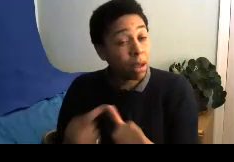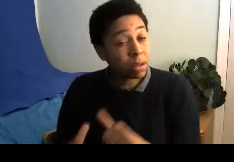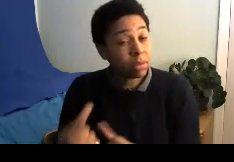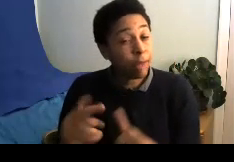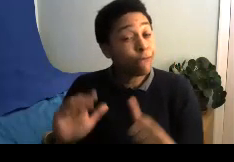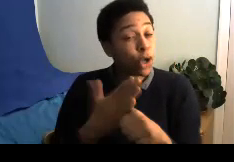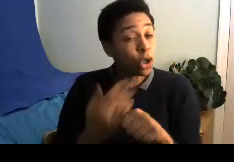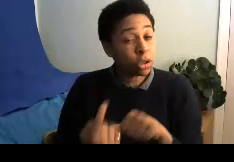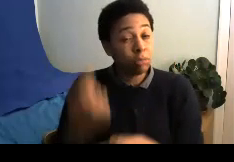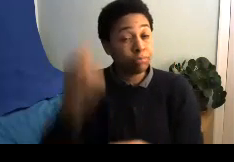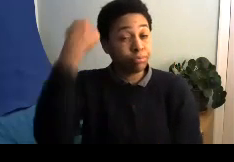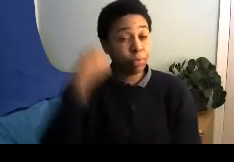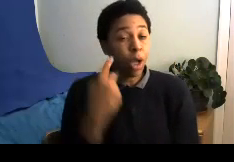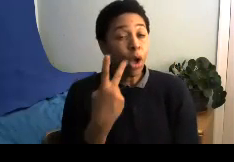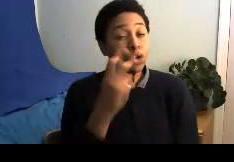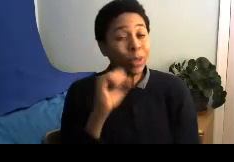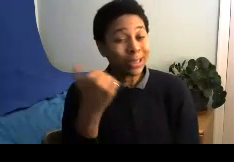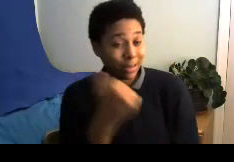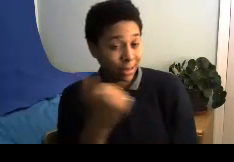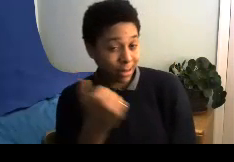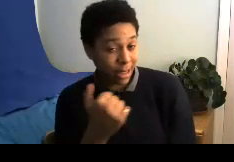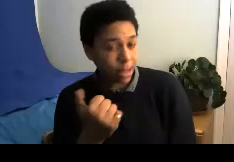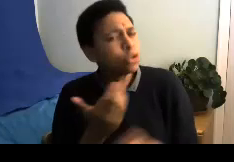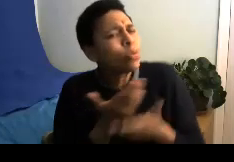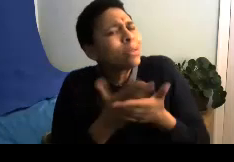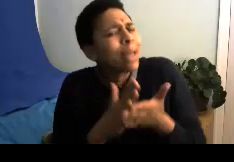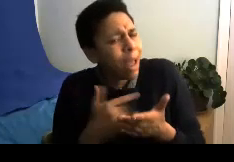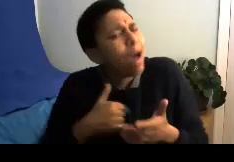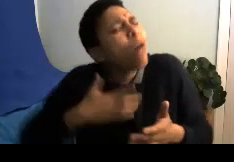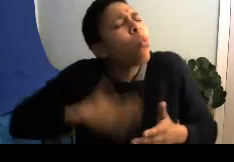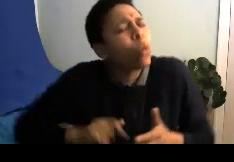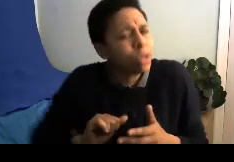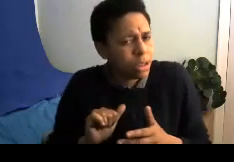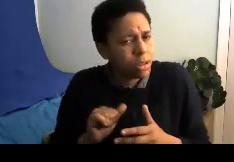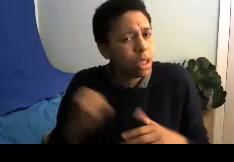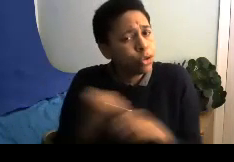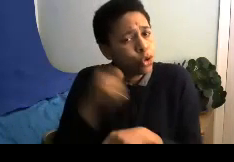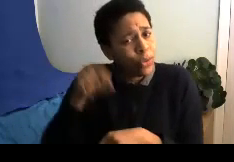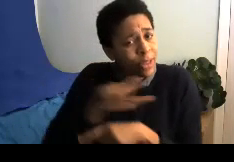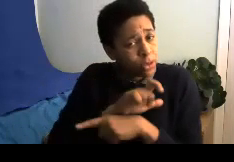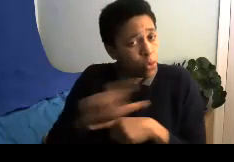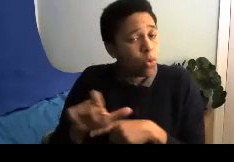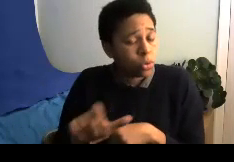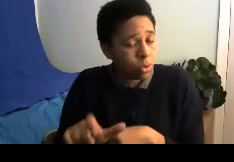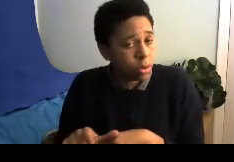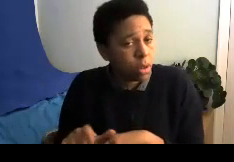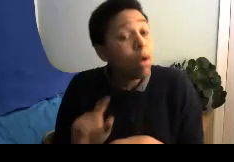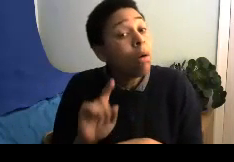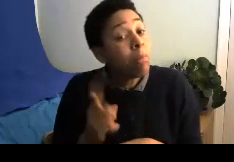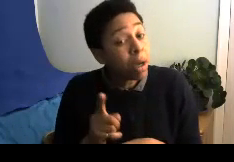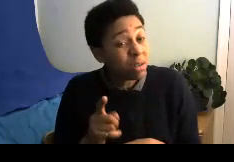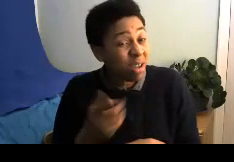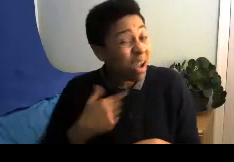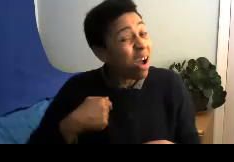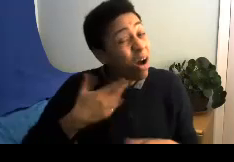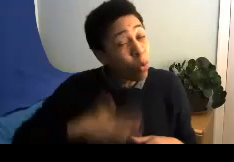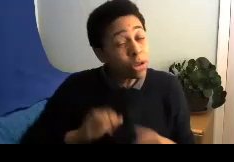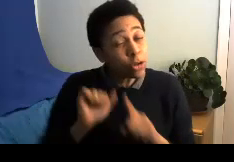clear that I sort of had this in mind to do at some point. But also, you know, for intellectual development. And as I was saying